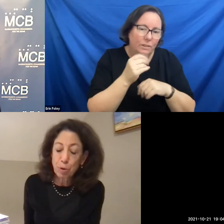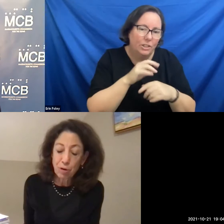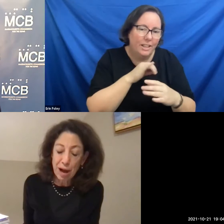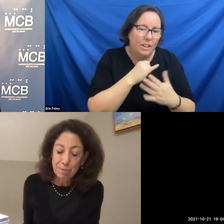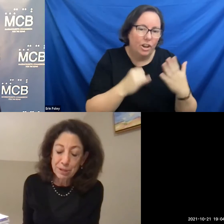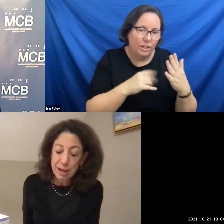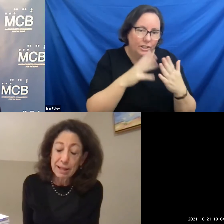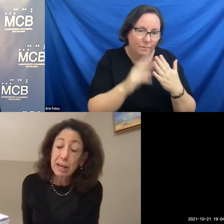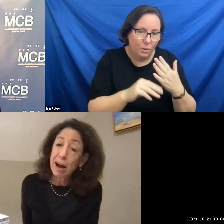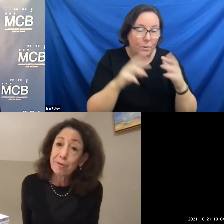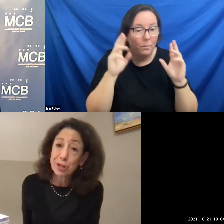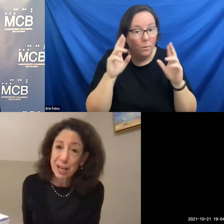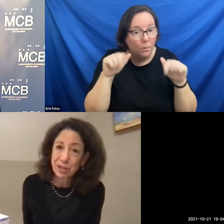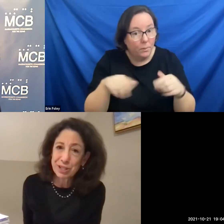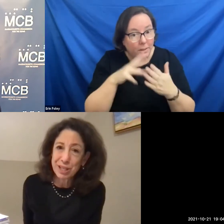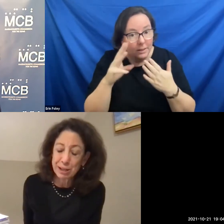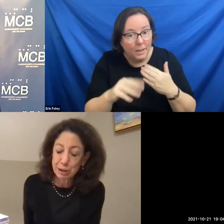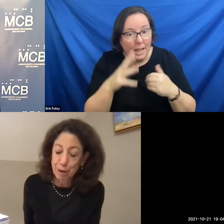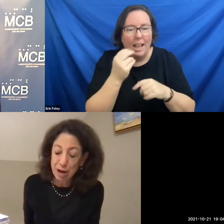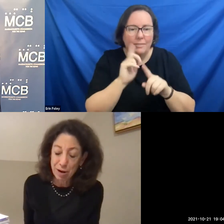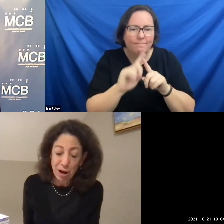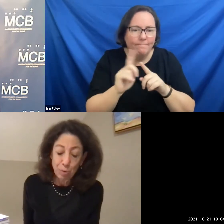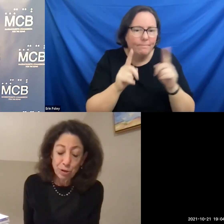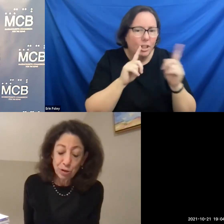programs and the conversations they inspire will serve